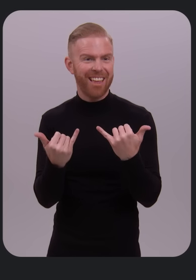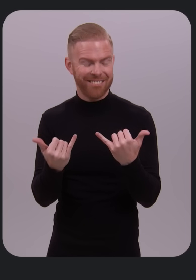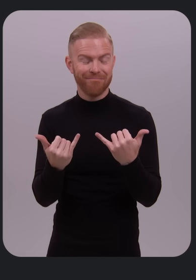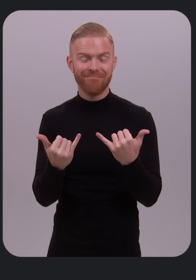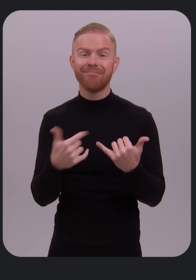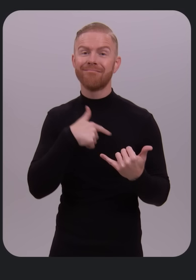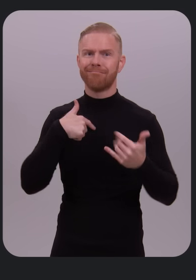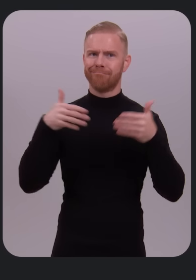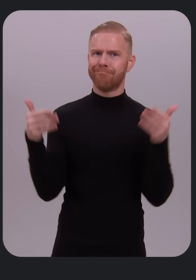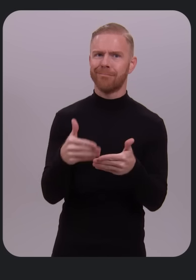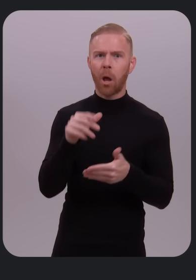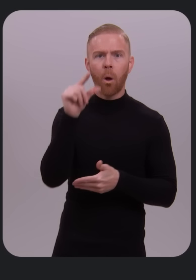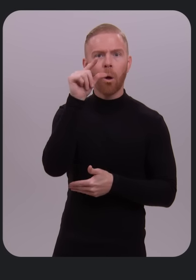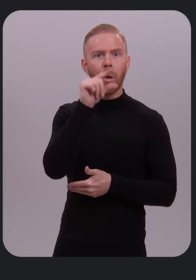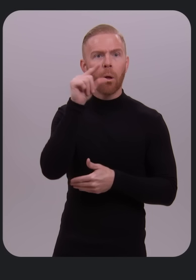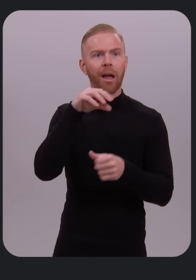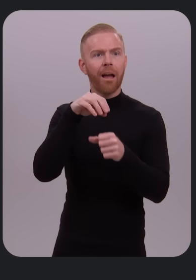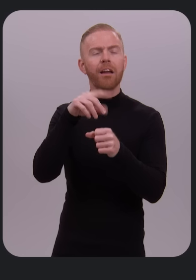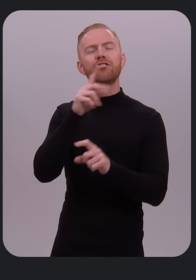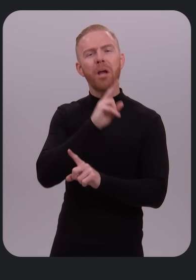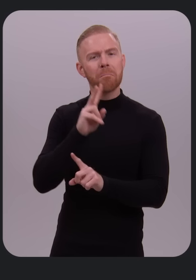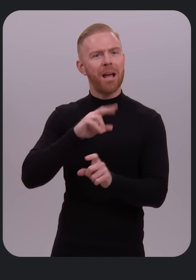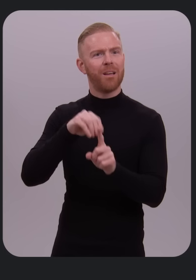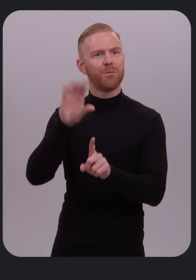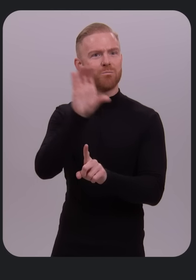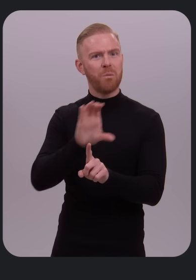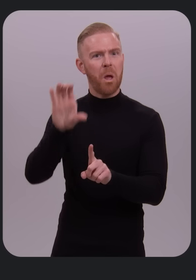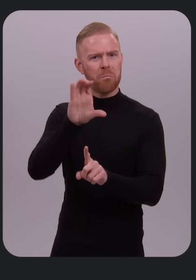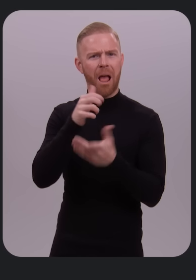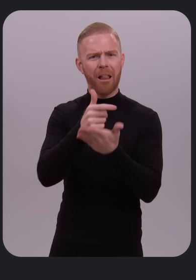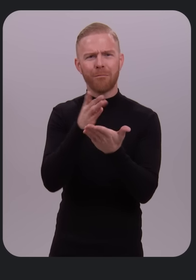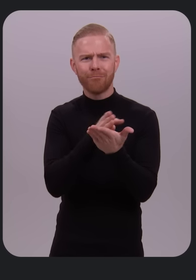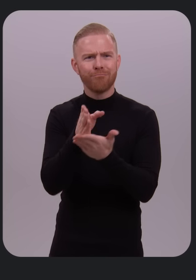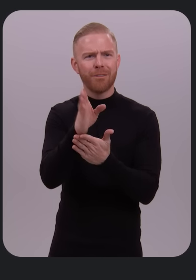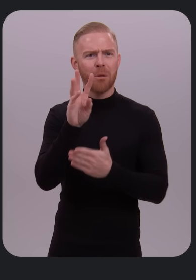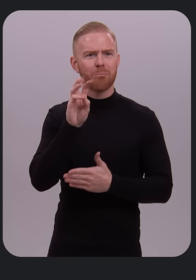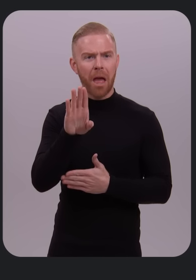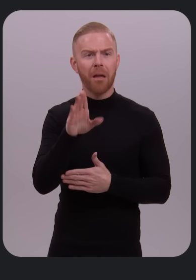to help you navigate the web. And you can create stunning images and videos